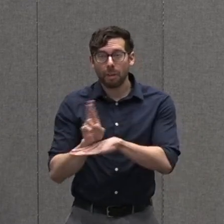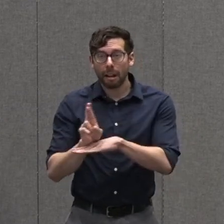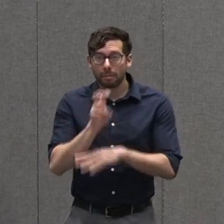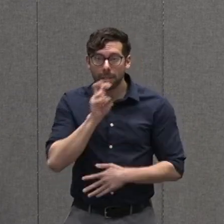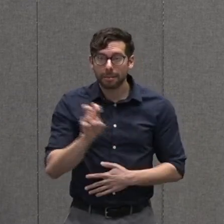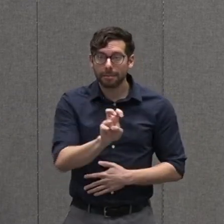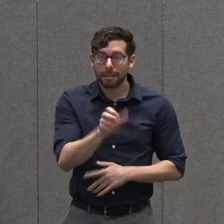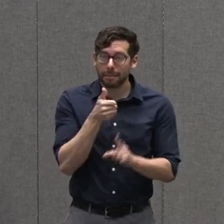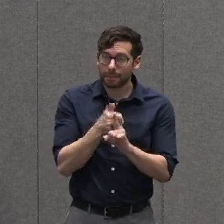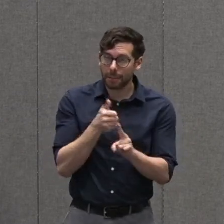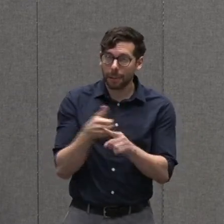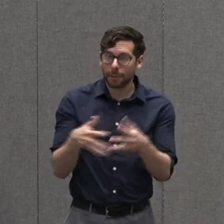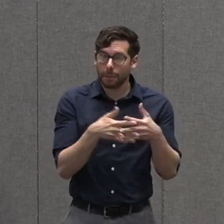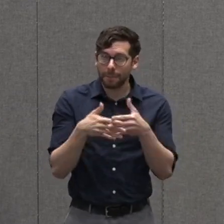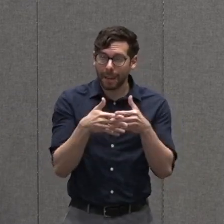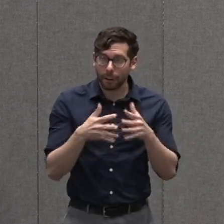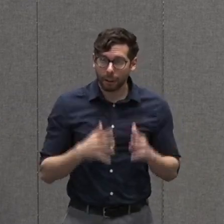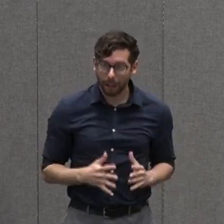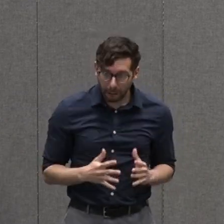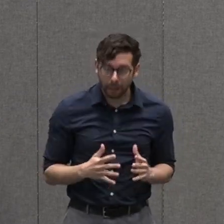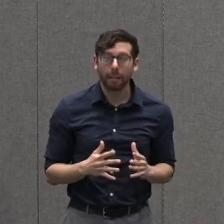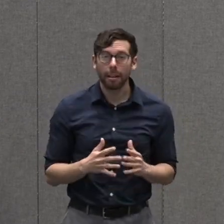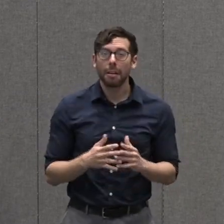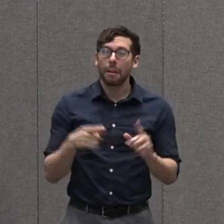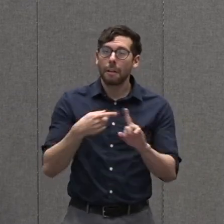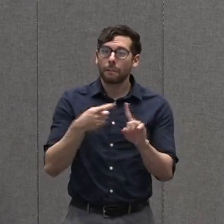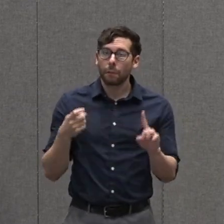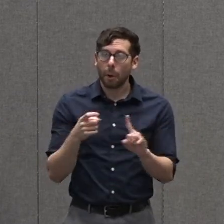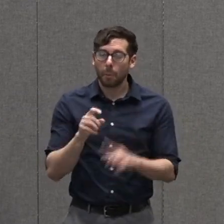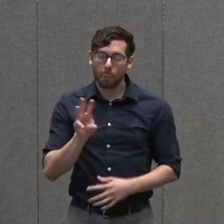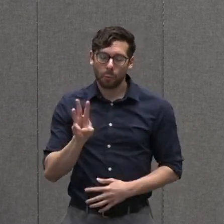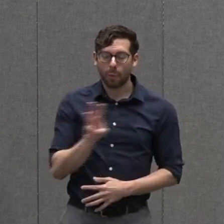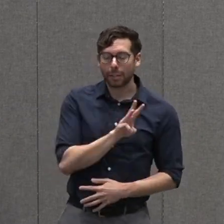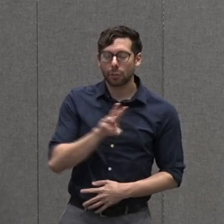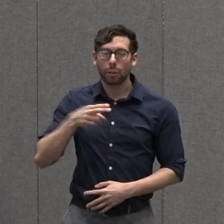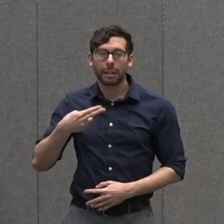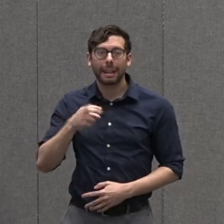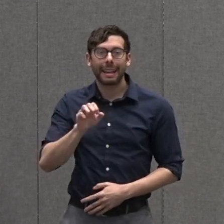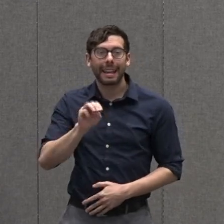We call that the Western Hemisphere. So, rattlesnakes are all-American animals.